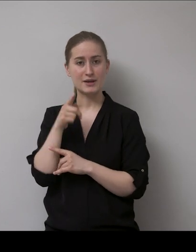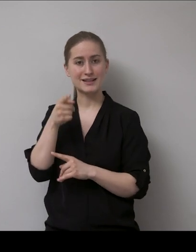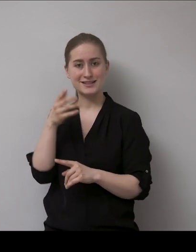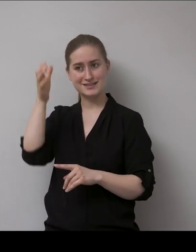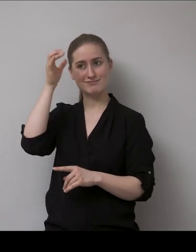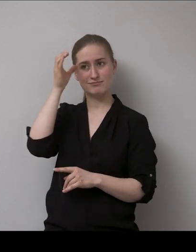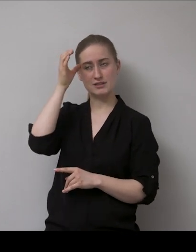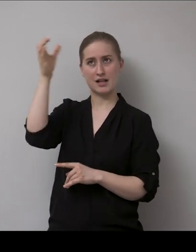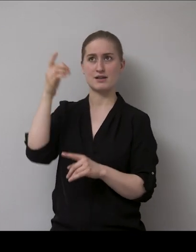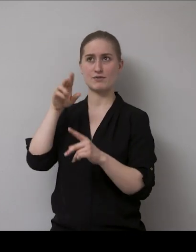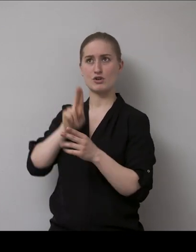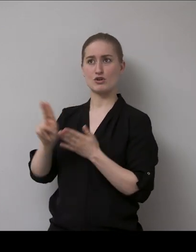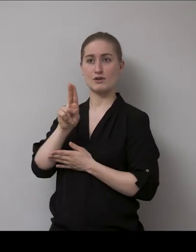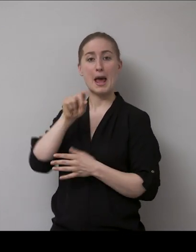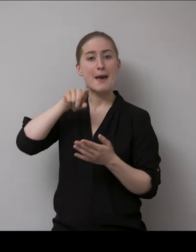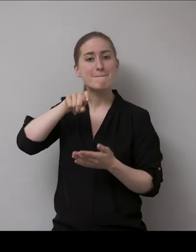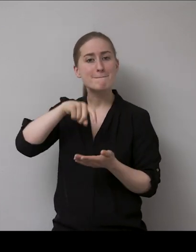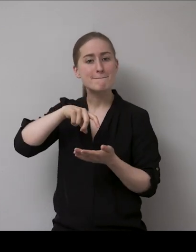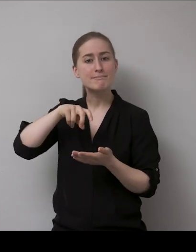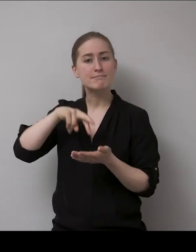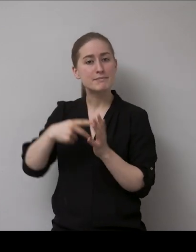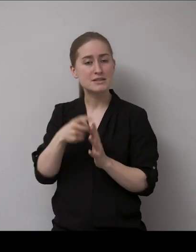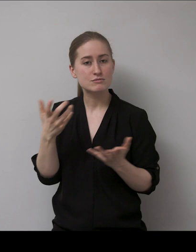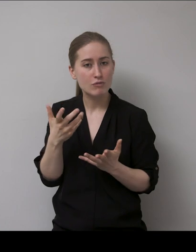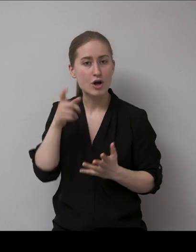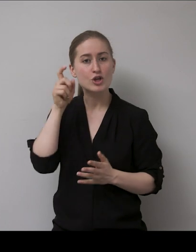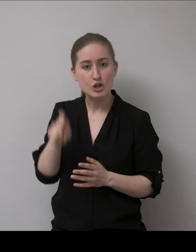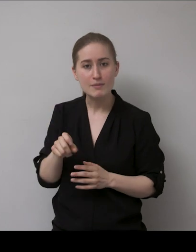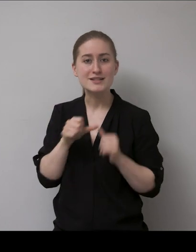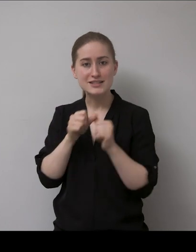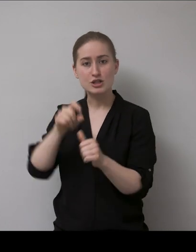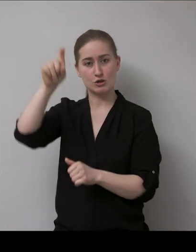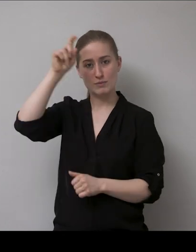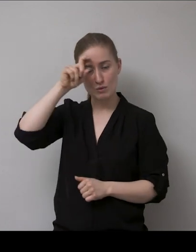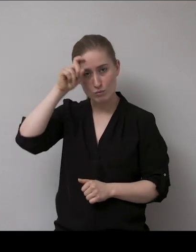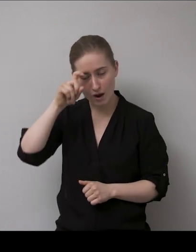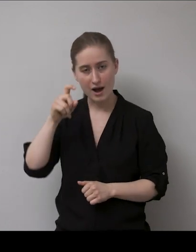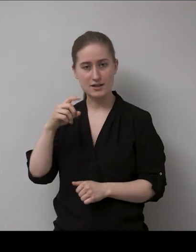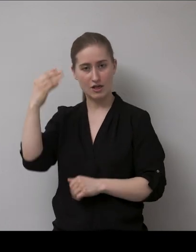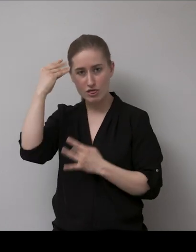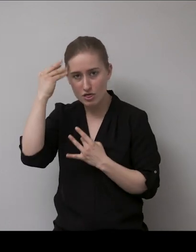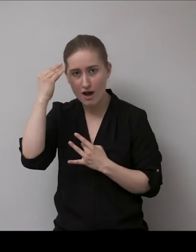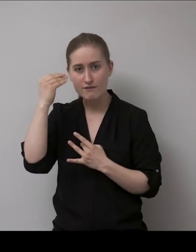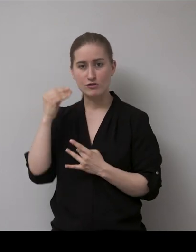then you must serve society by being wise, thoughtful, progressive guides. I realized that I'm saddling you